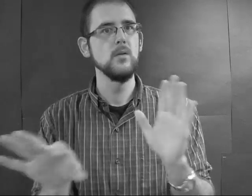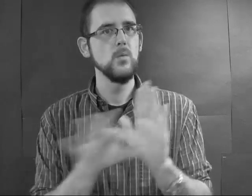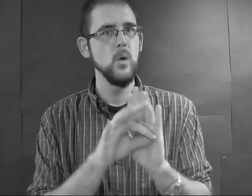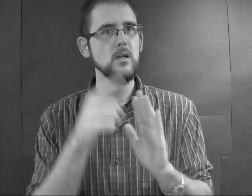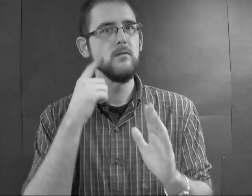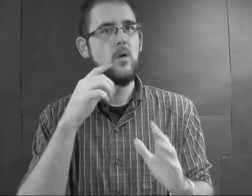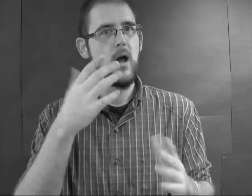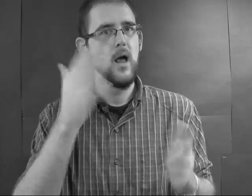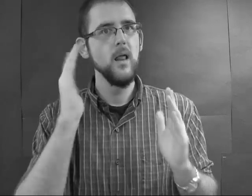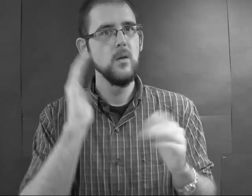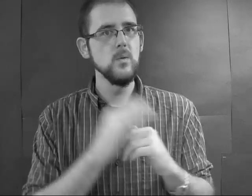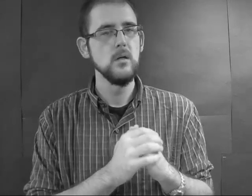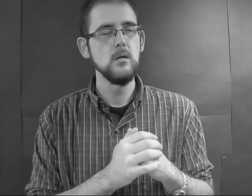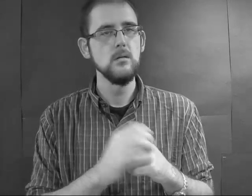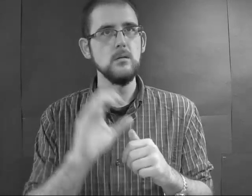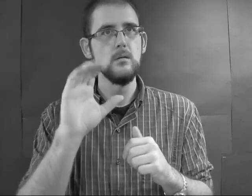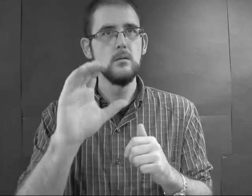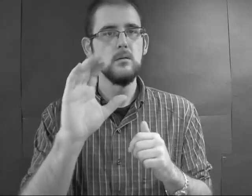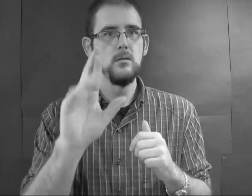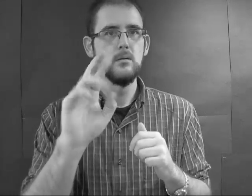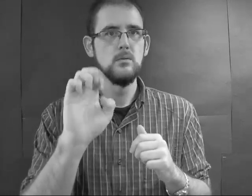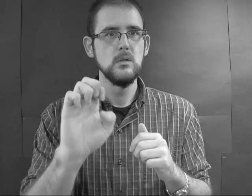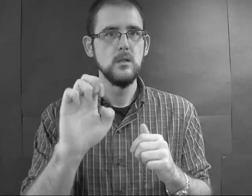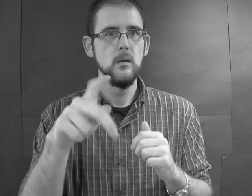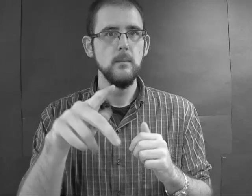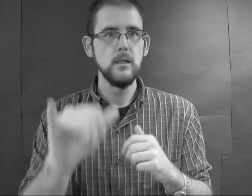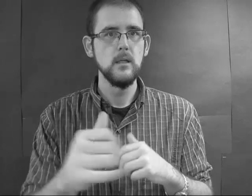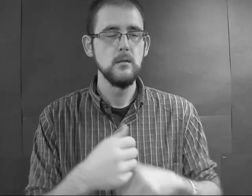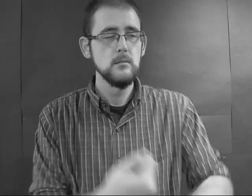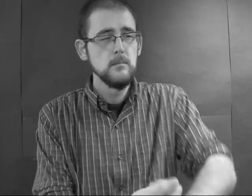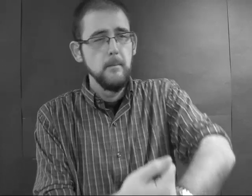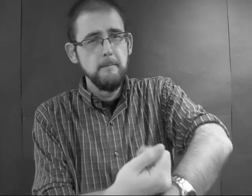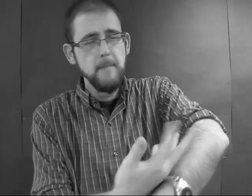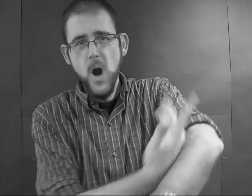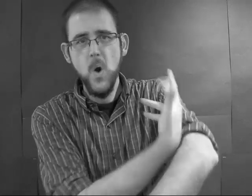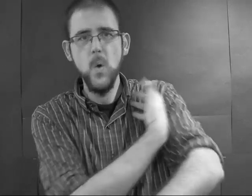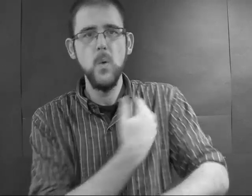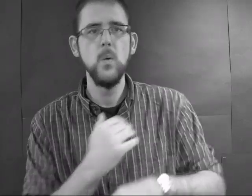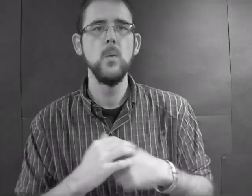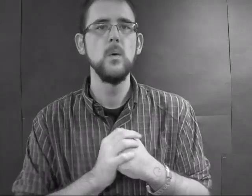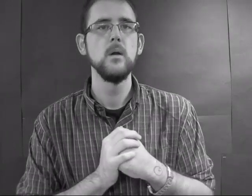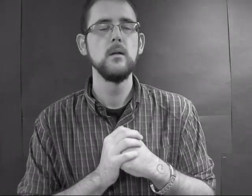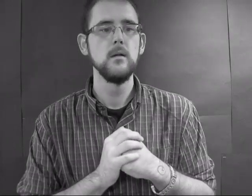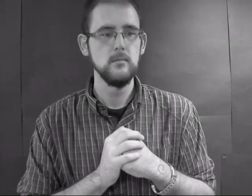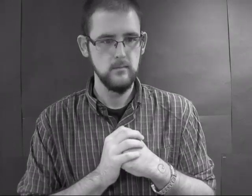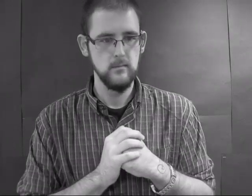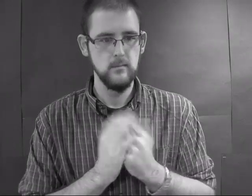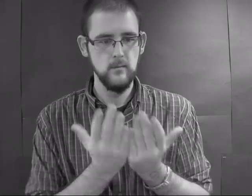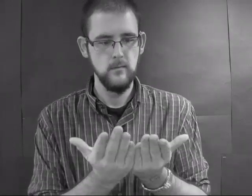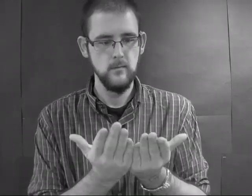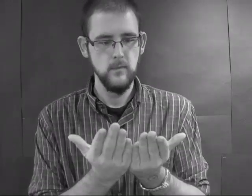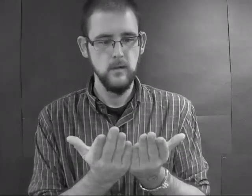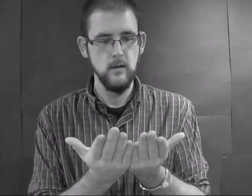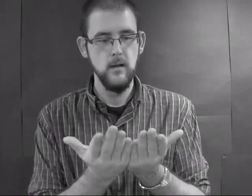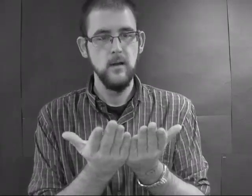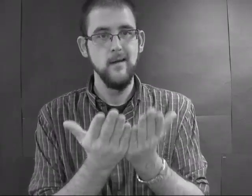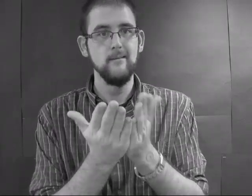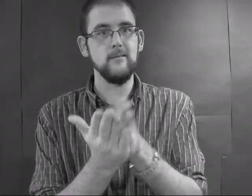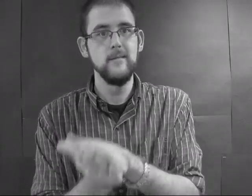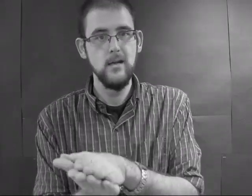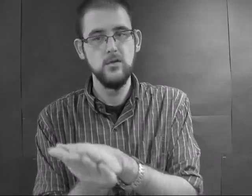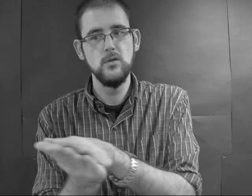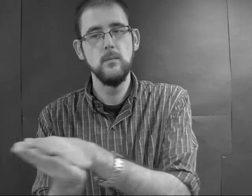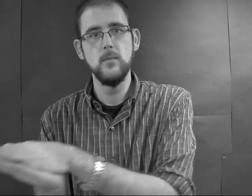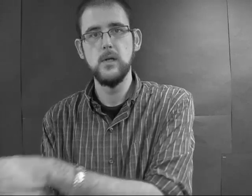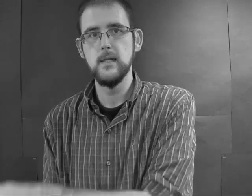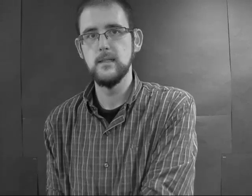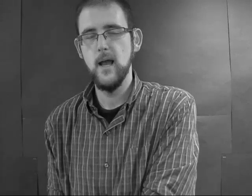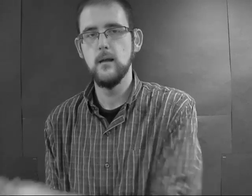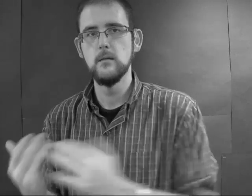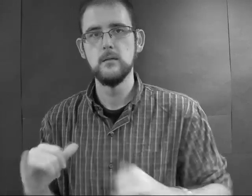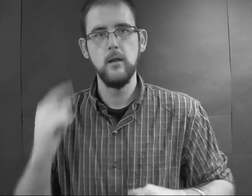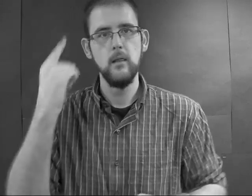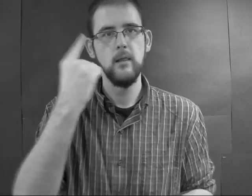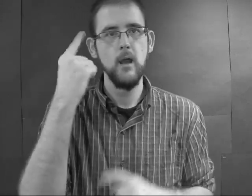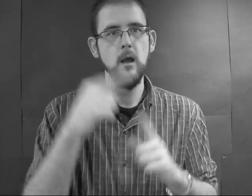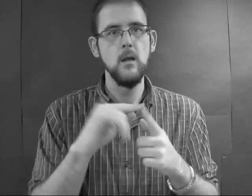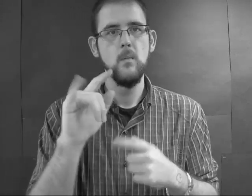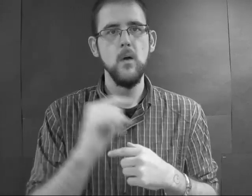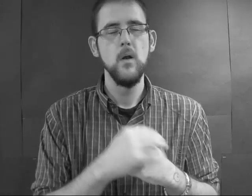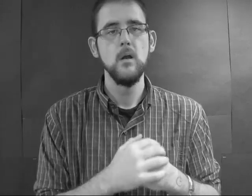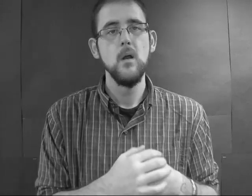Halloween -- CREEPY. I got goosebumps. Even after I put it down, I'm still thinking about it.